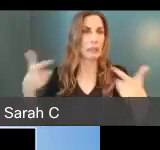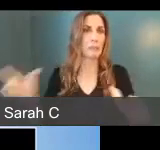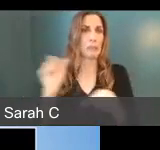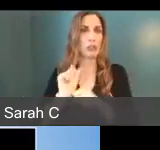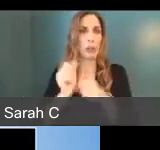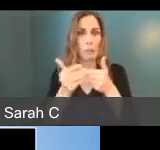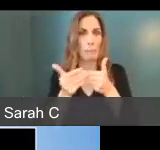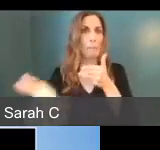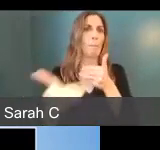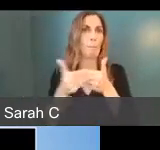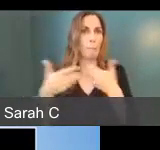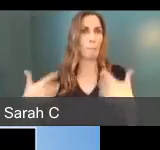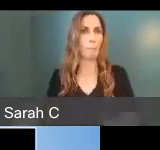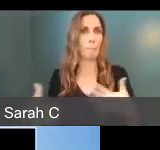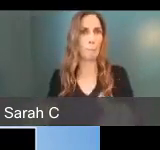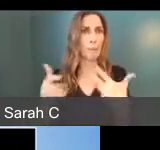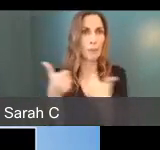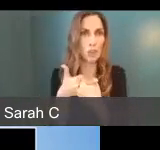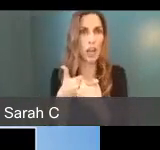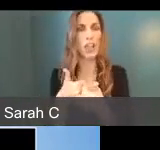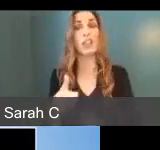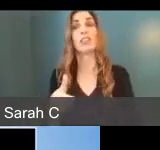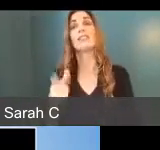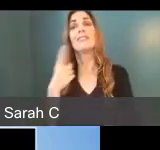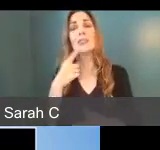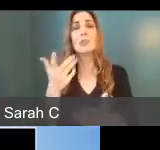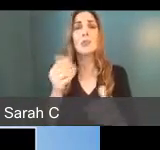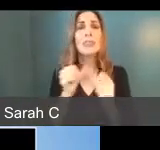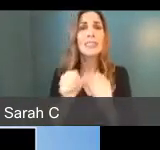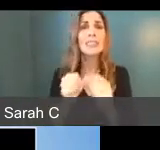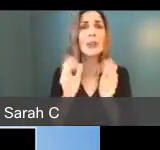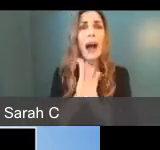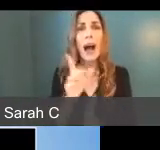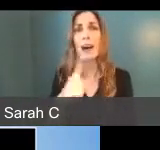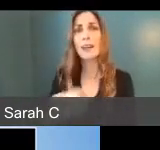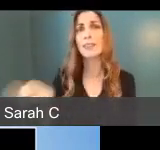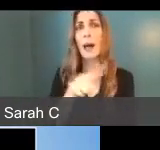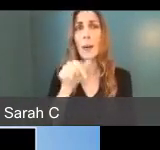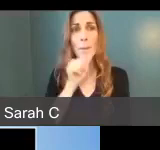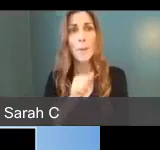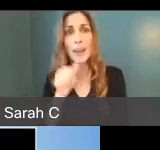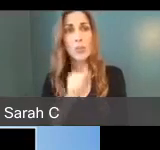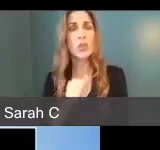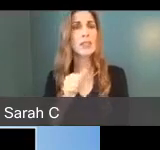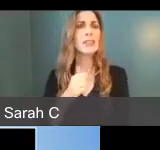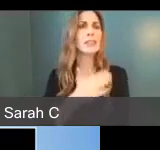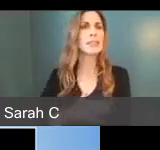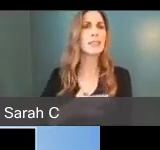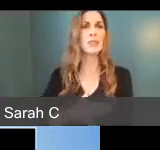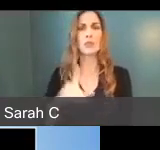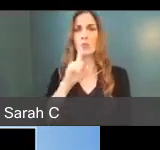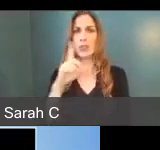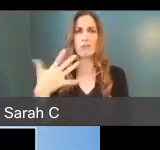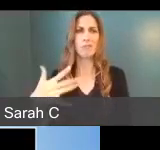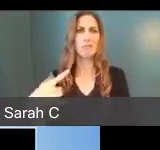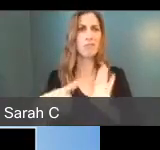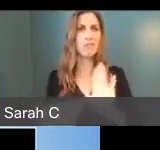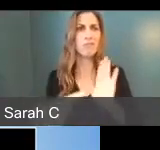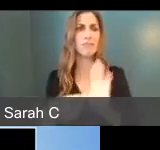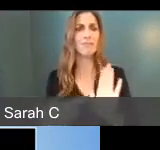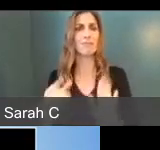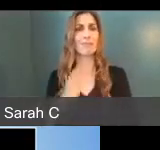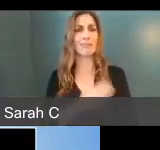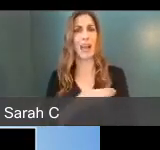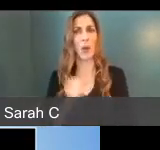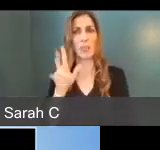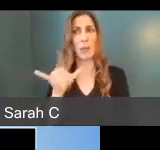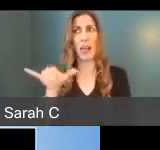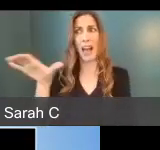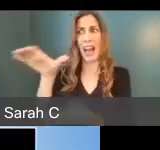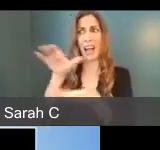your patience, just, you know, really illustrate how limited our supply is relative to the need. So